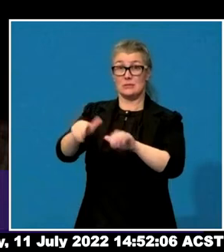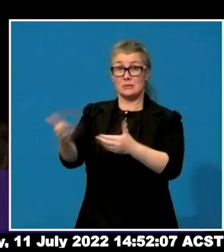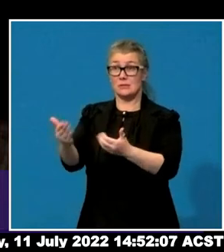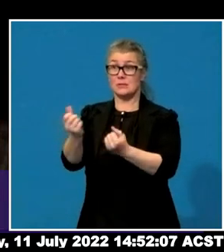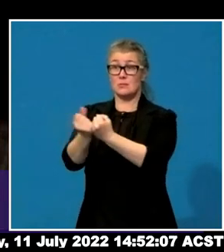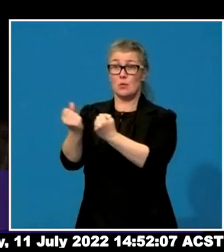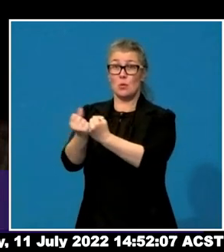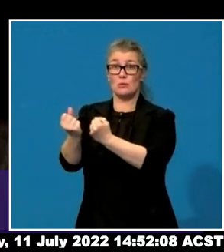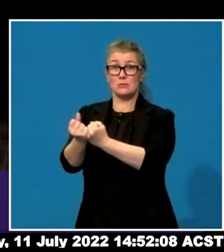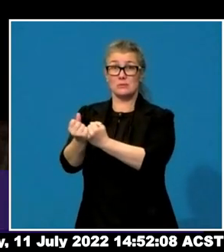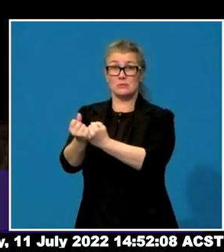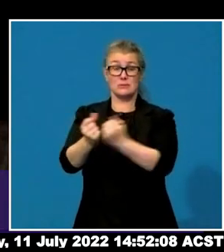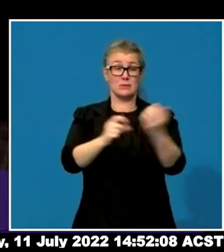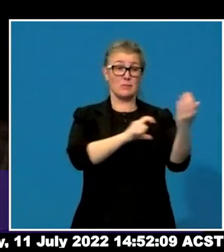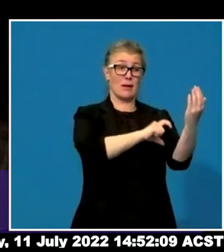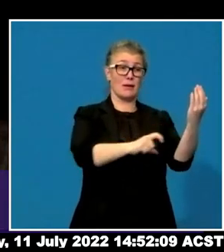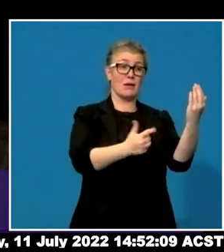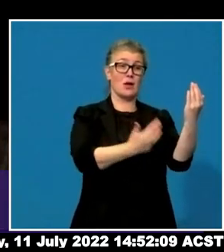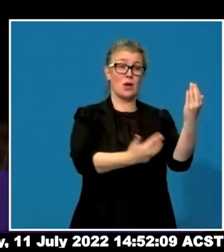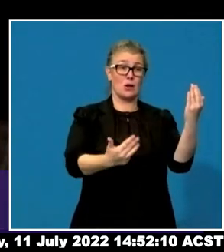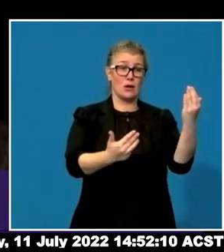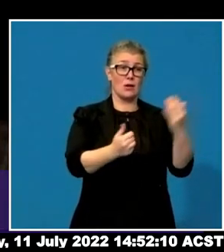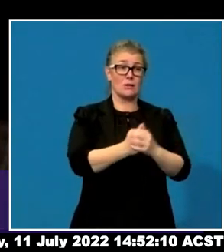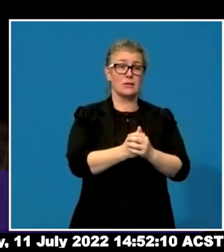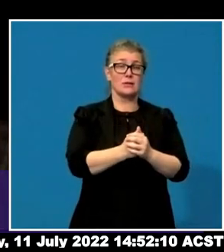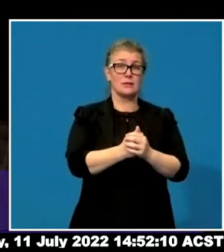"Many First Nations communities want to approach things from a more of a community